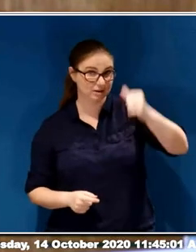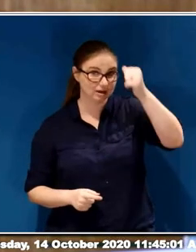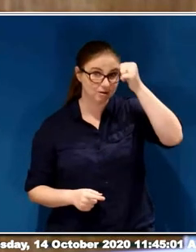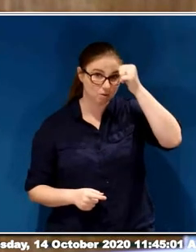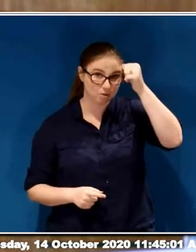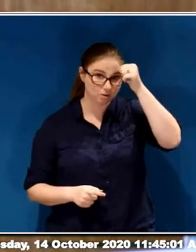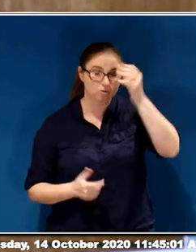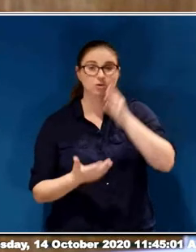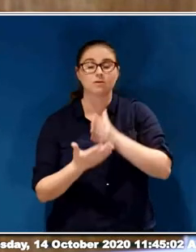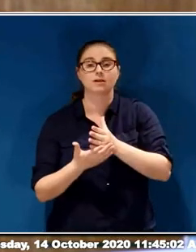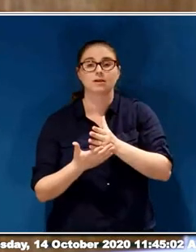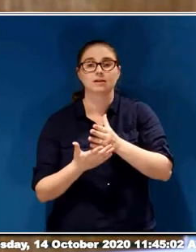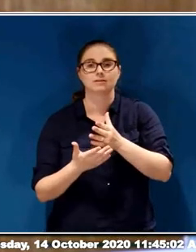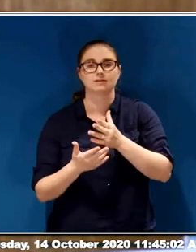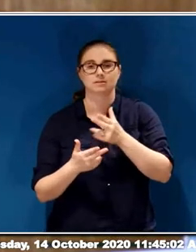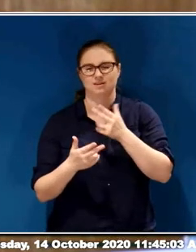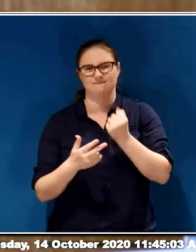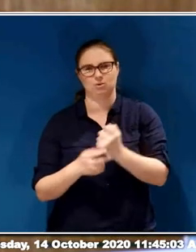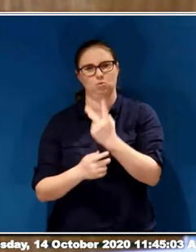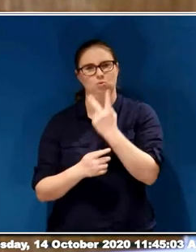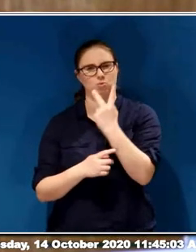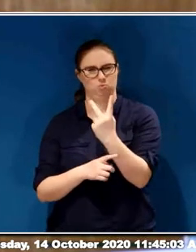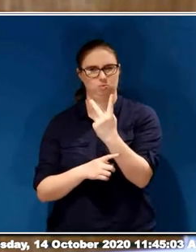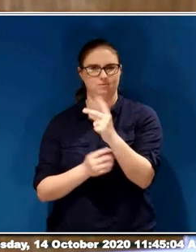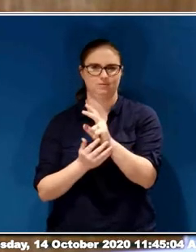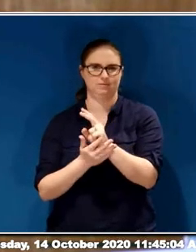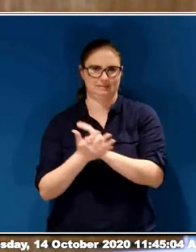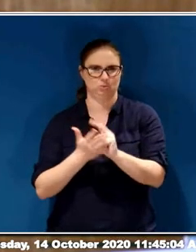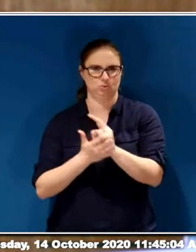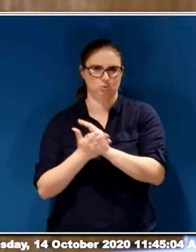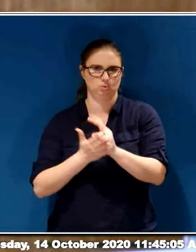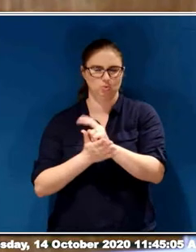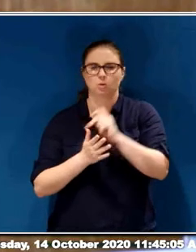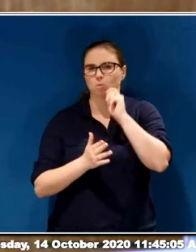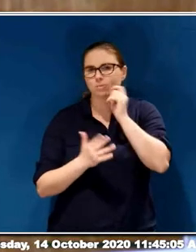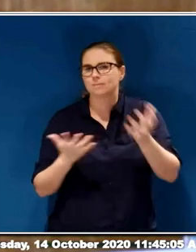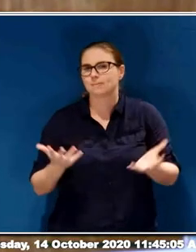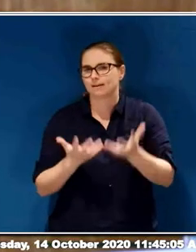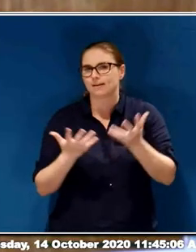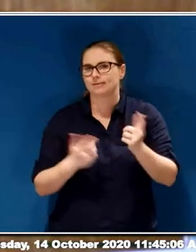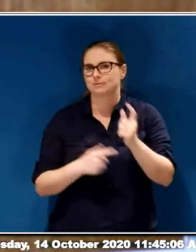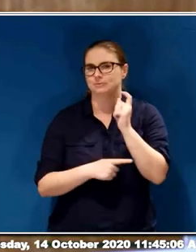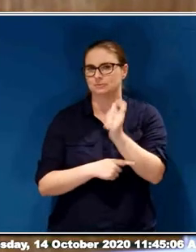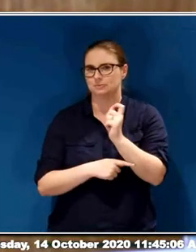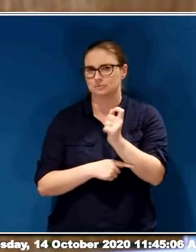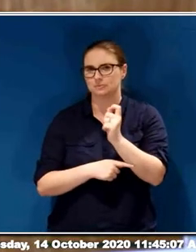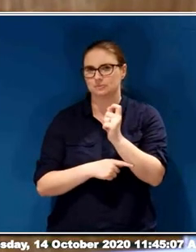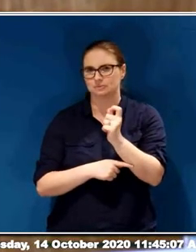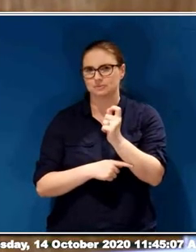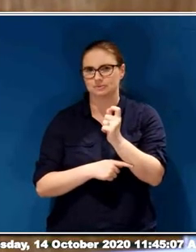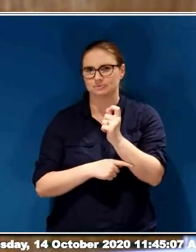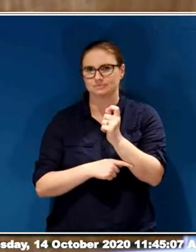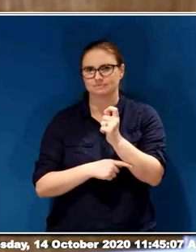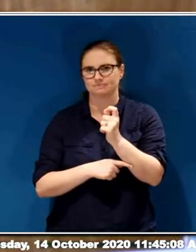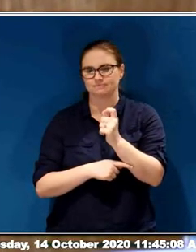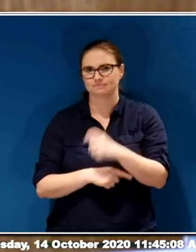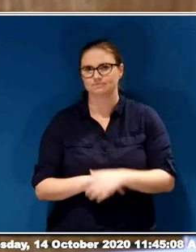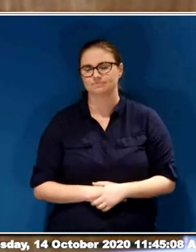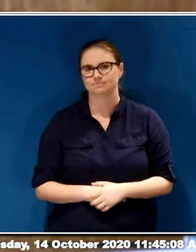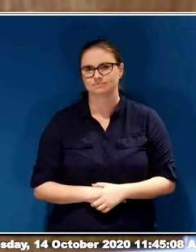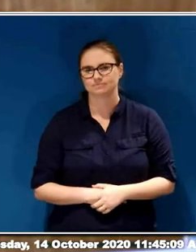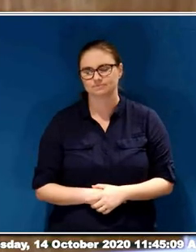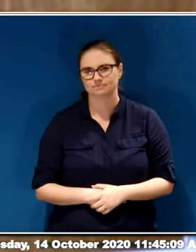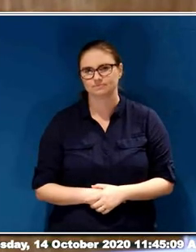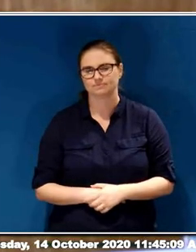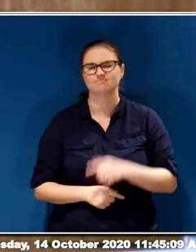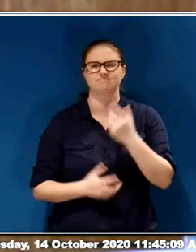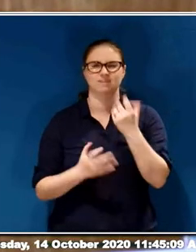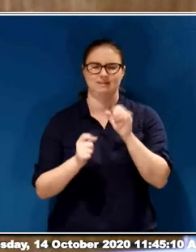IND.0019.0002.0006 starting at 00:00:06, followed by